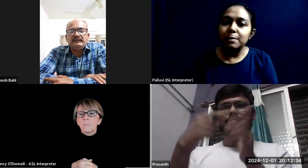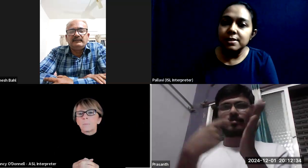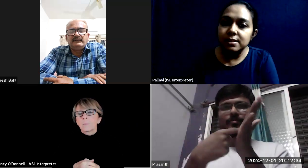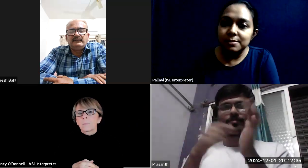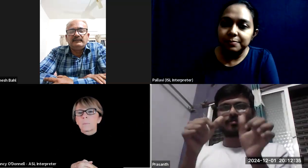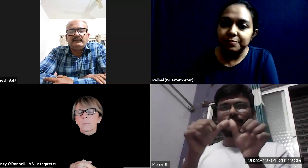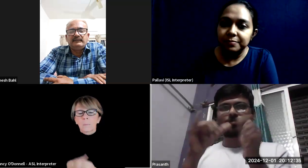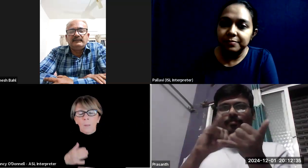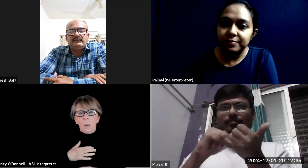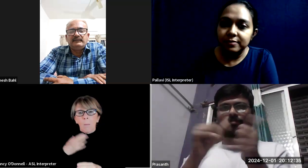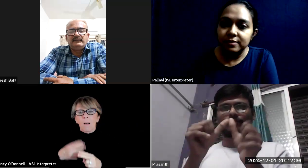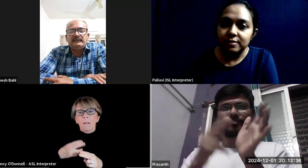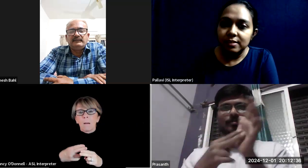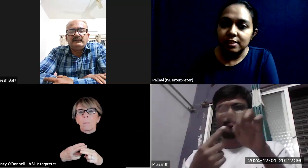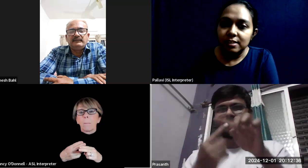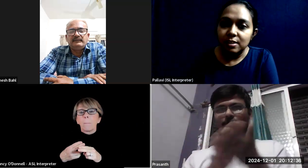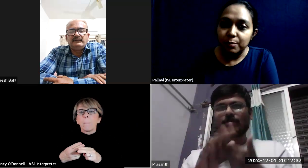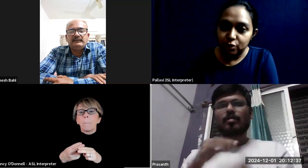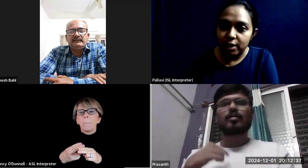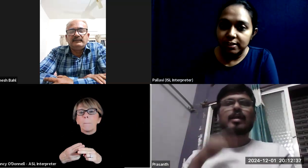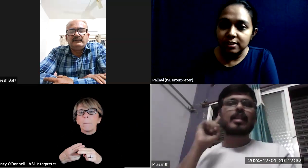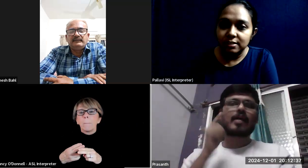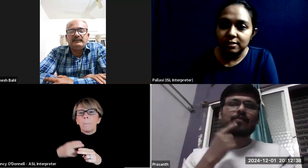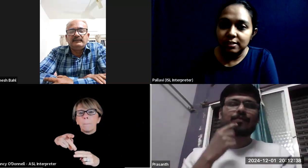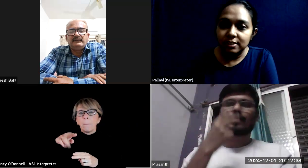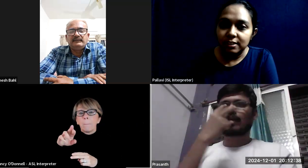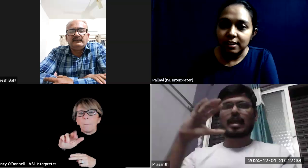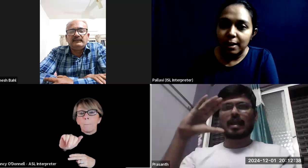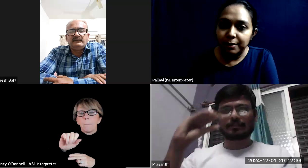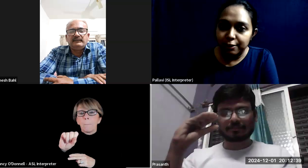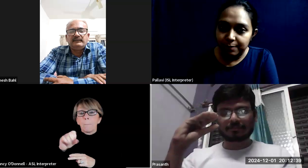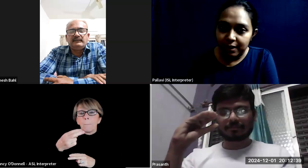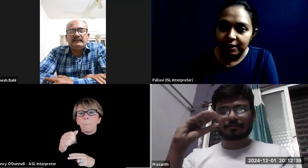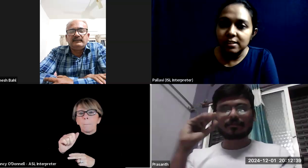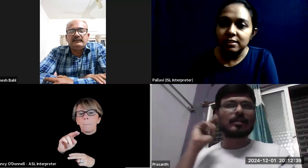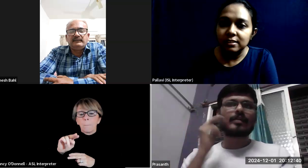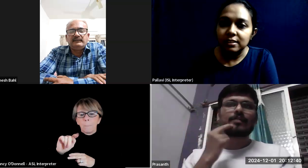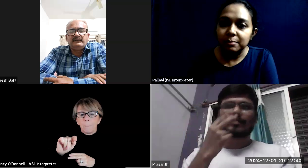[Interpreter speaking for Prashant] My name is Prashant. I'm deafblind.